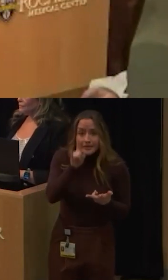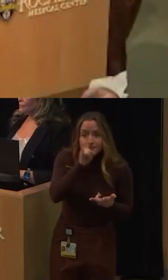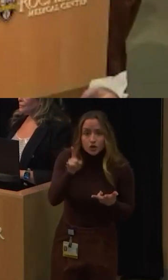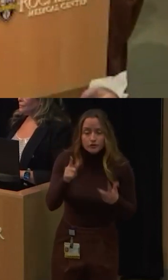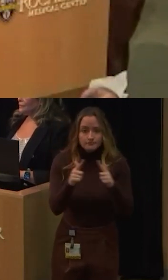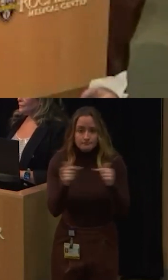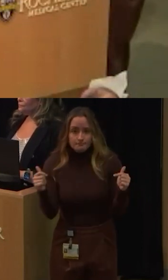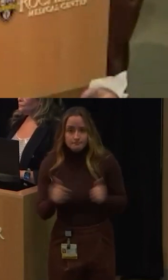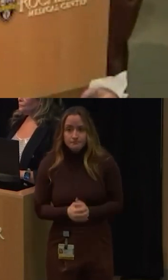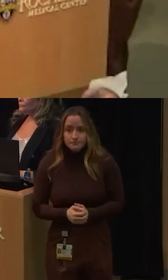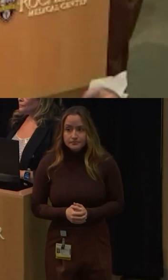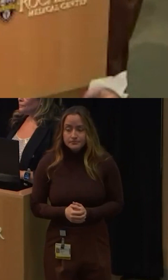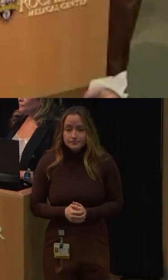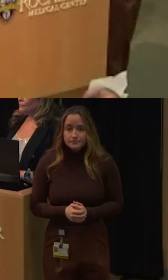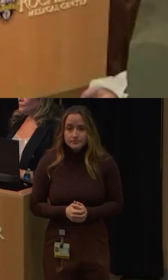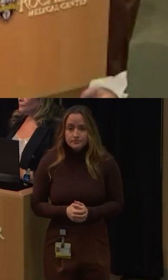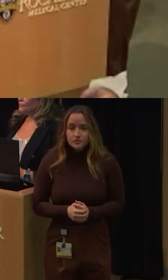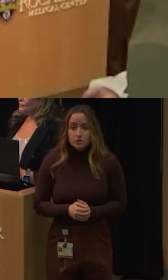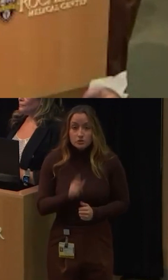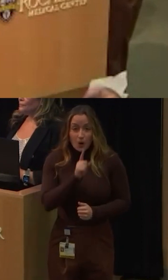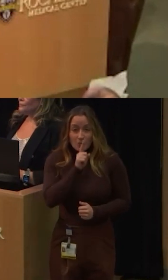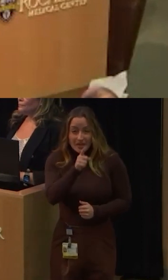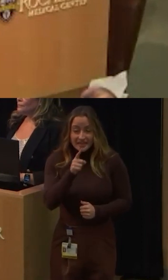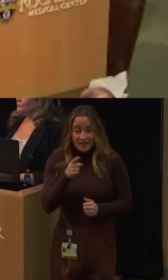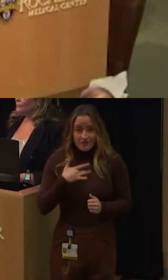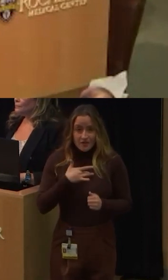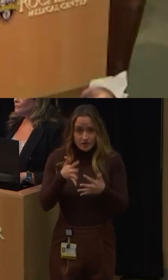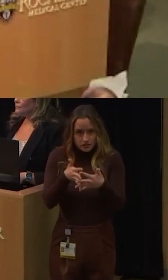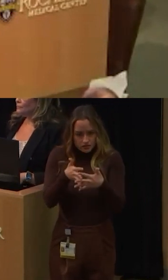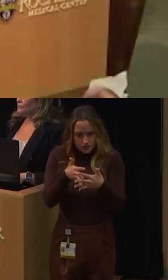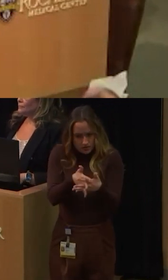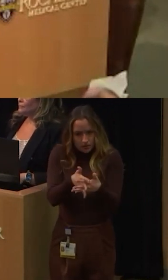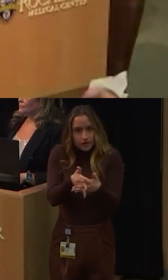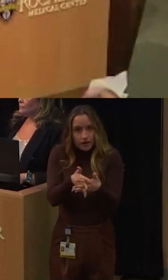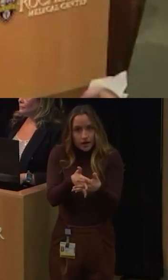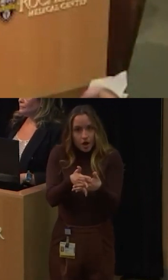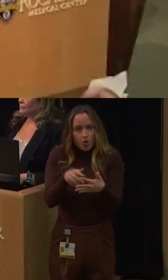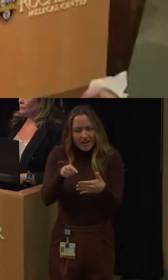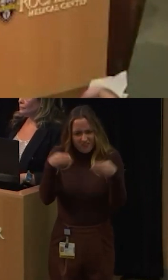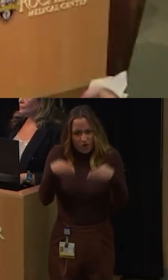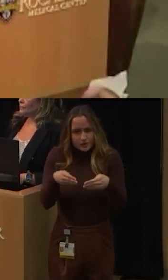and the interconnected tissue that binds us together is where we really need to focus.